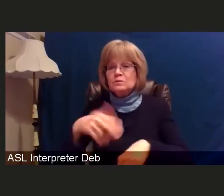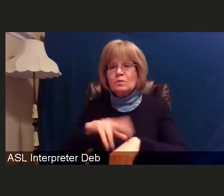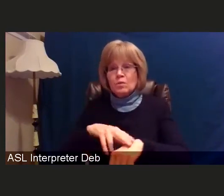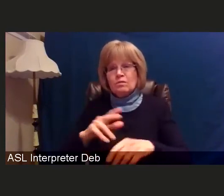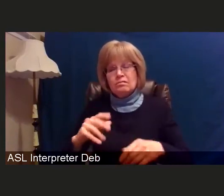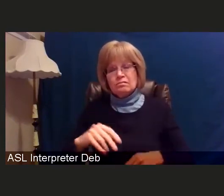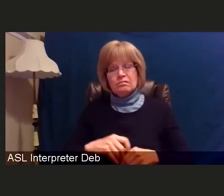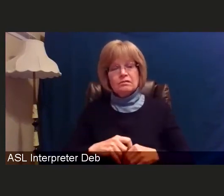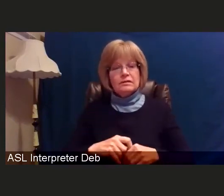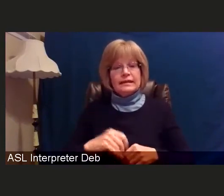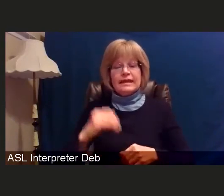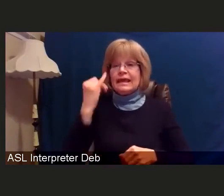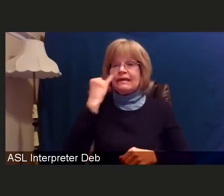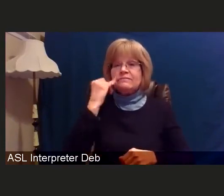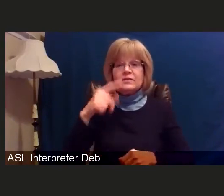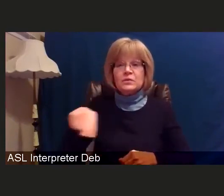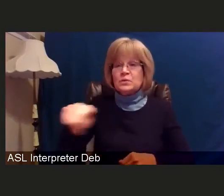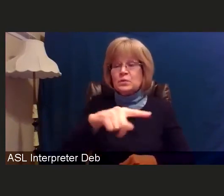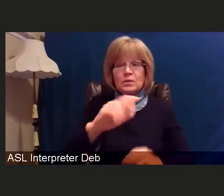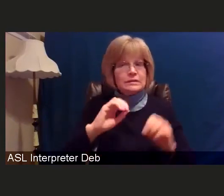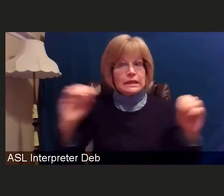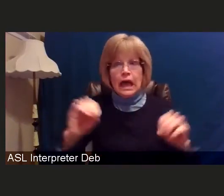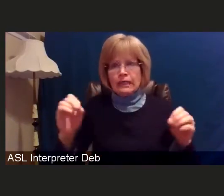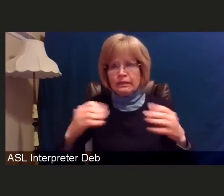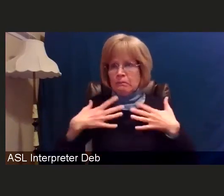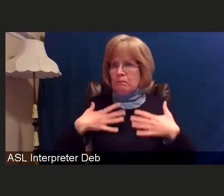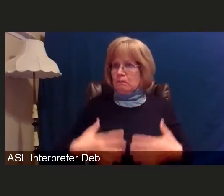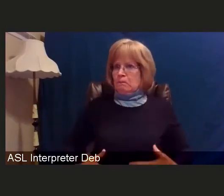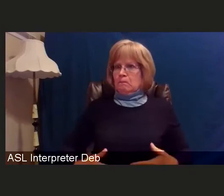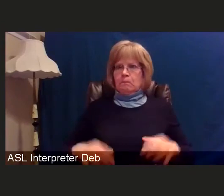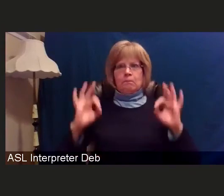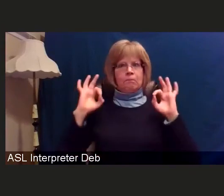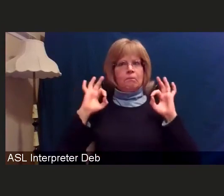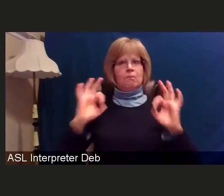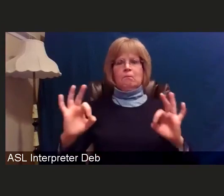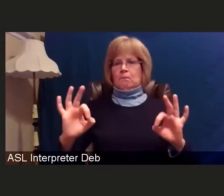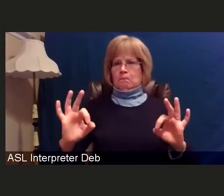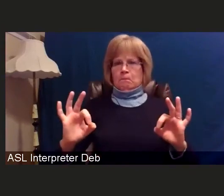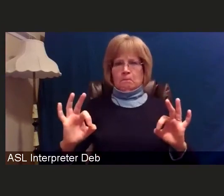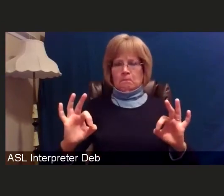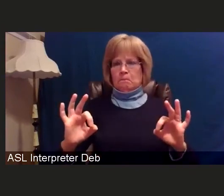if you don't get that response and you do completely well with no side effects from the vaccine,